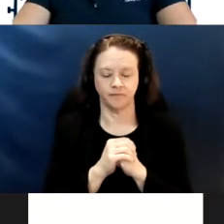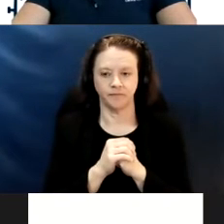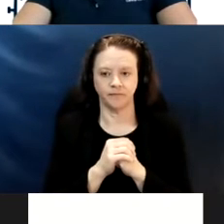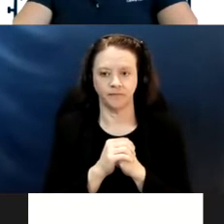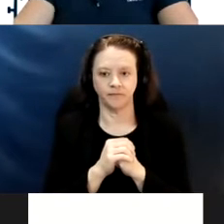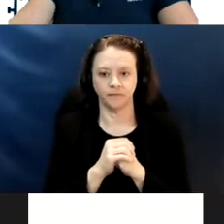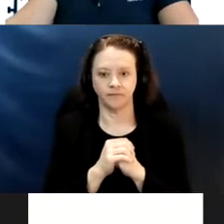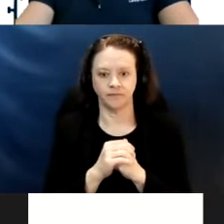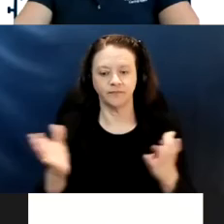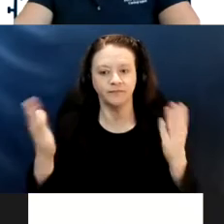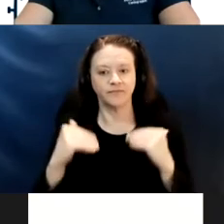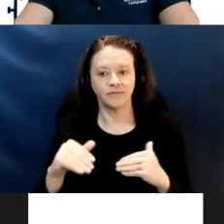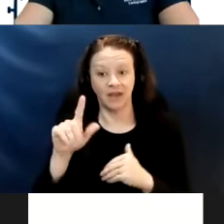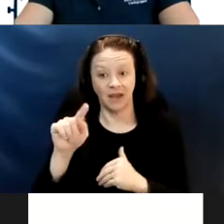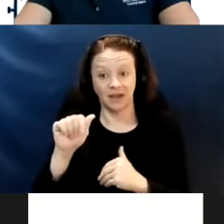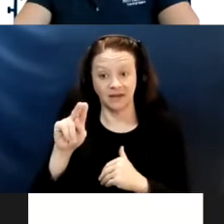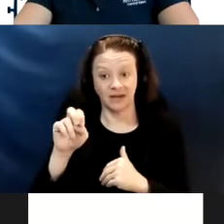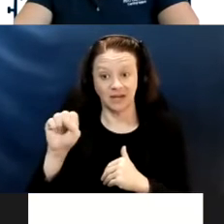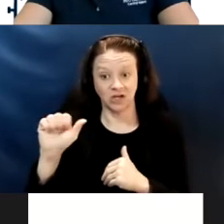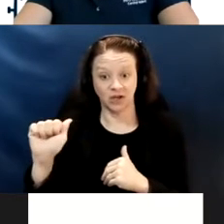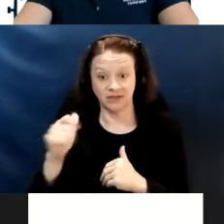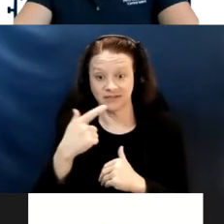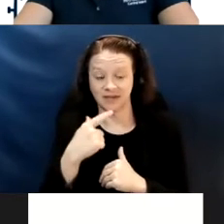So the vaccine clinic partnership that we have going